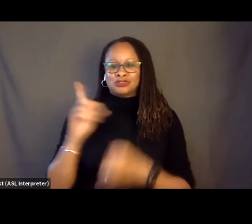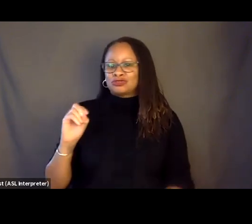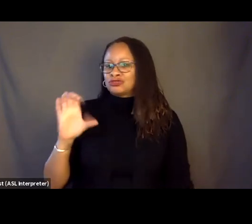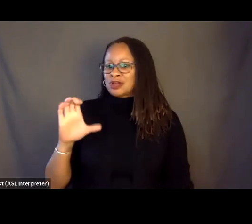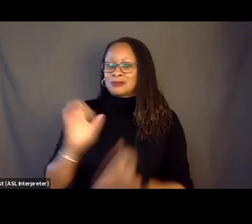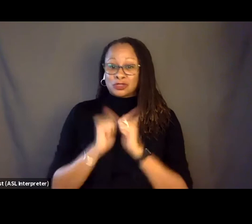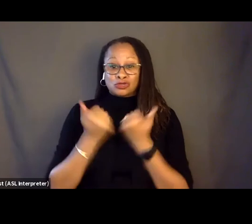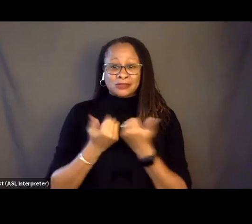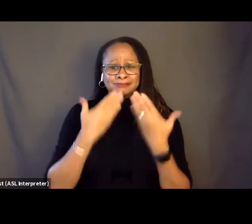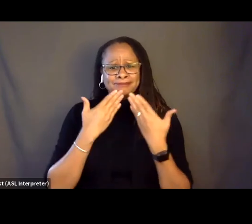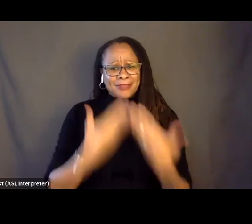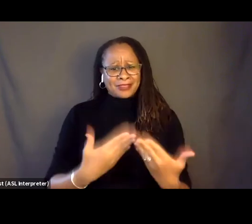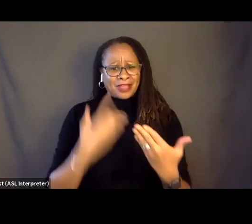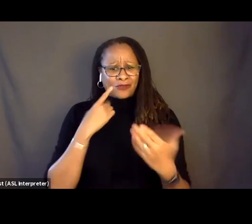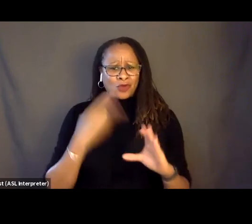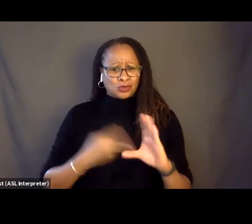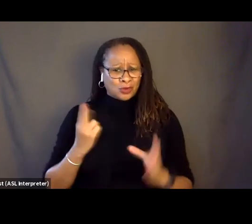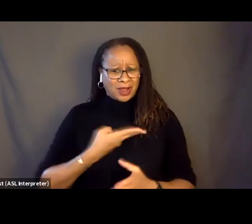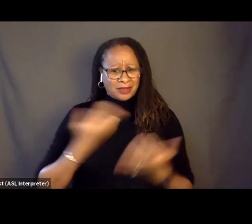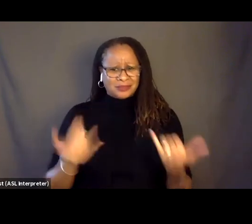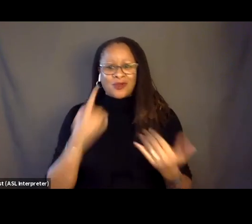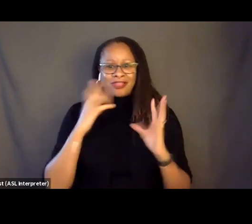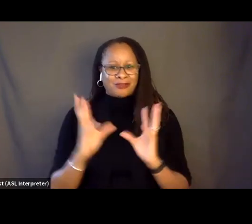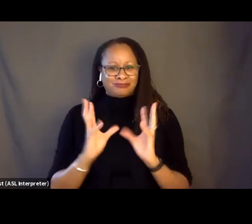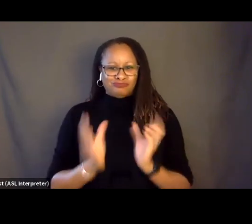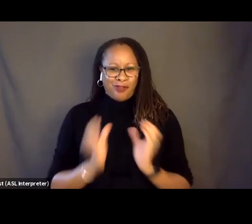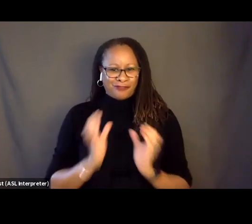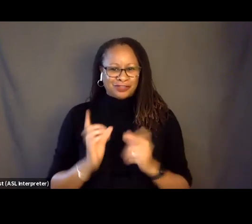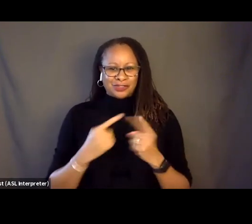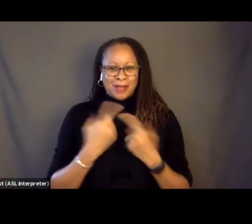Thank you for joining us for this conversation around A Thousand Cuts,